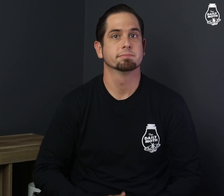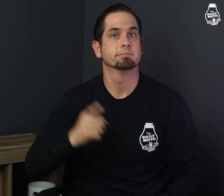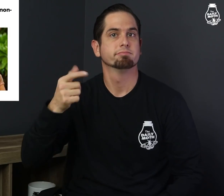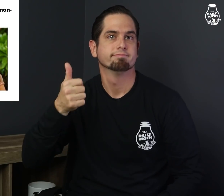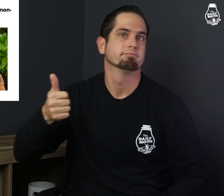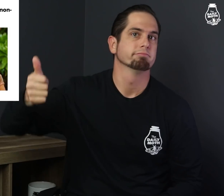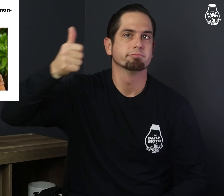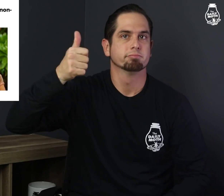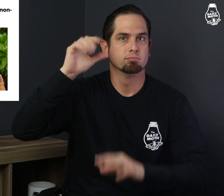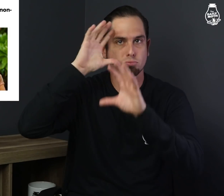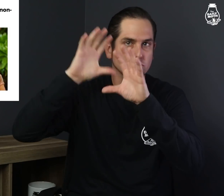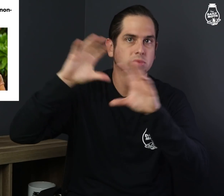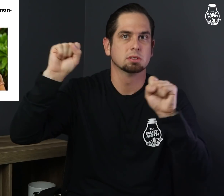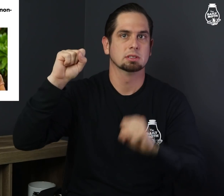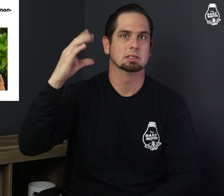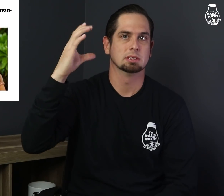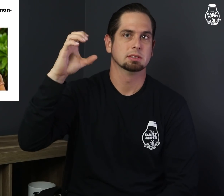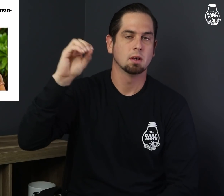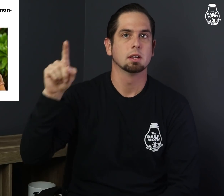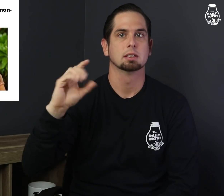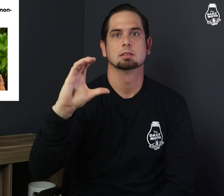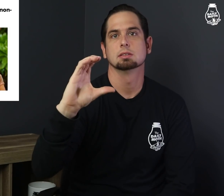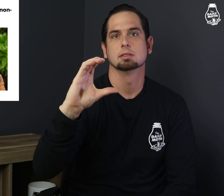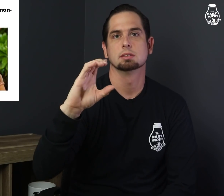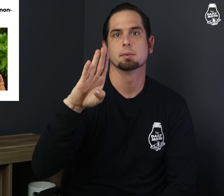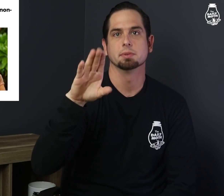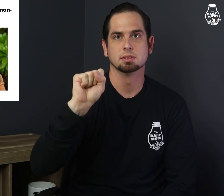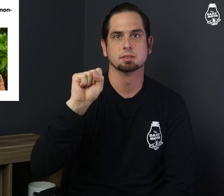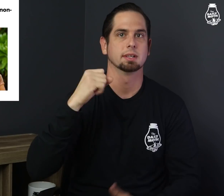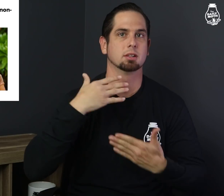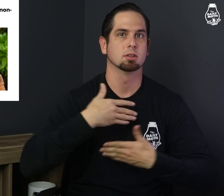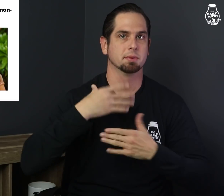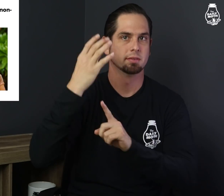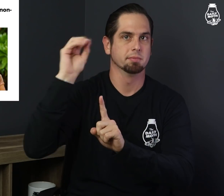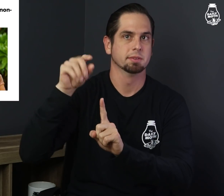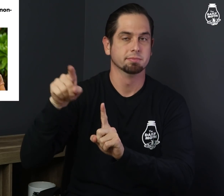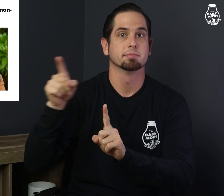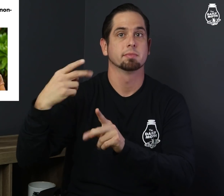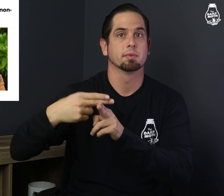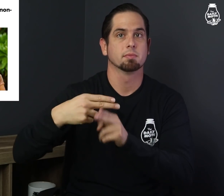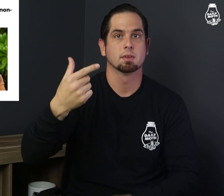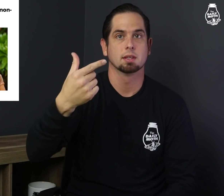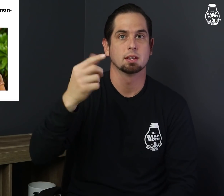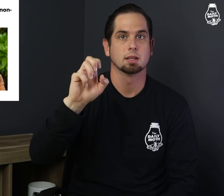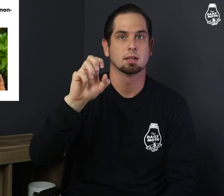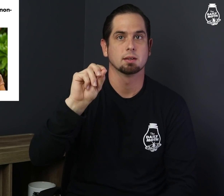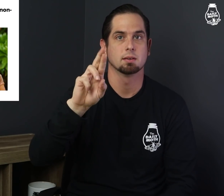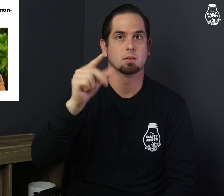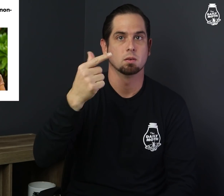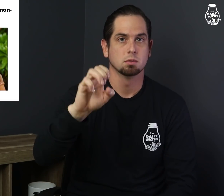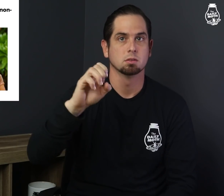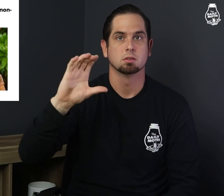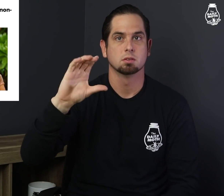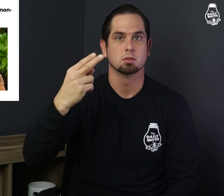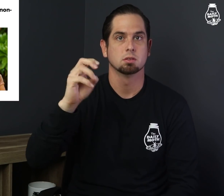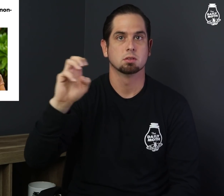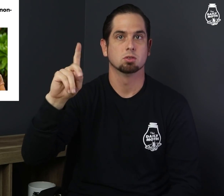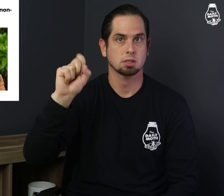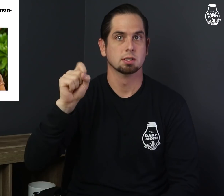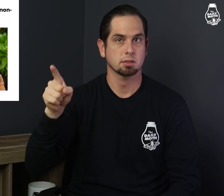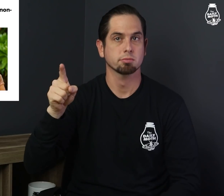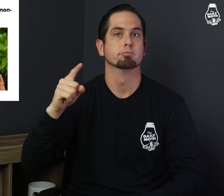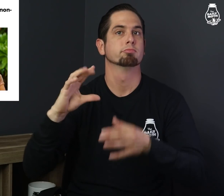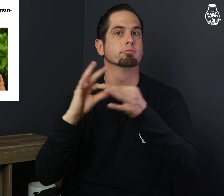The president and CEO of CBS Entertainment, George Cheeks,